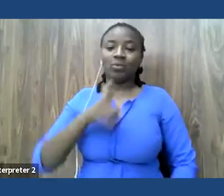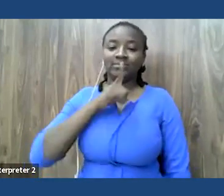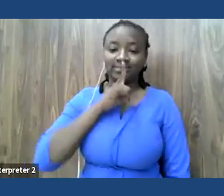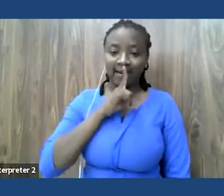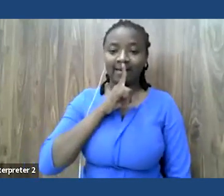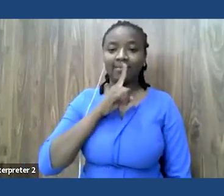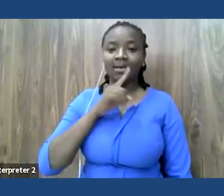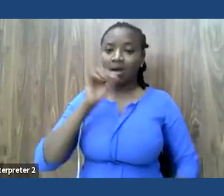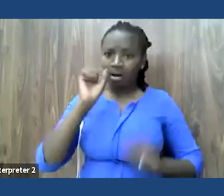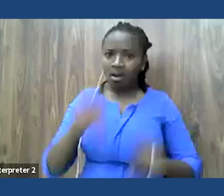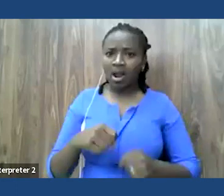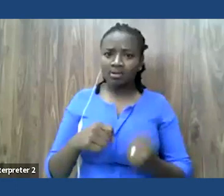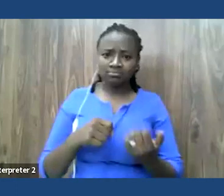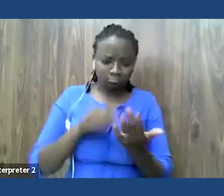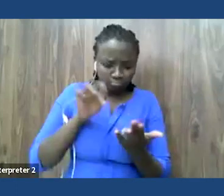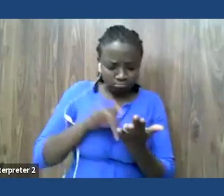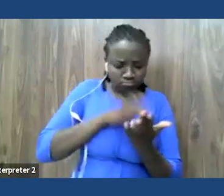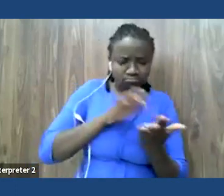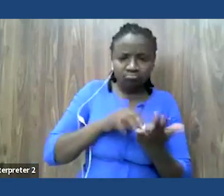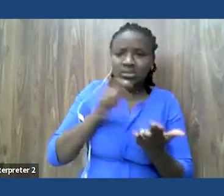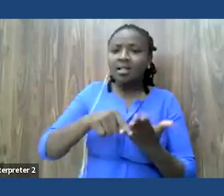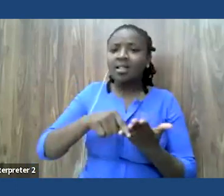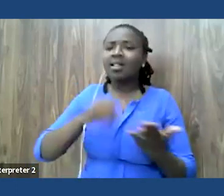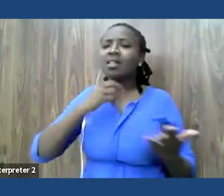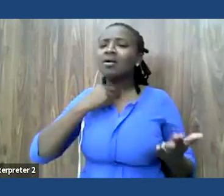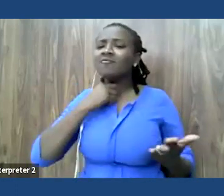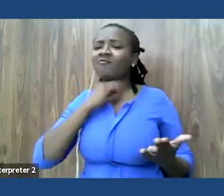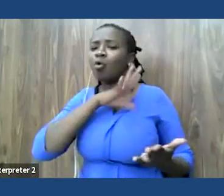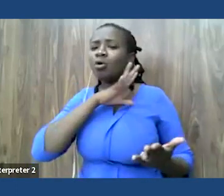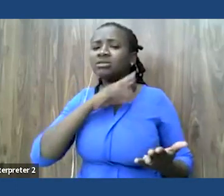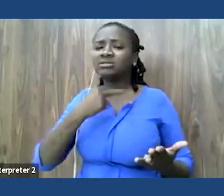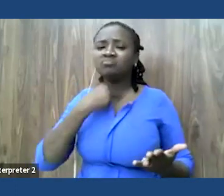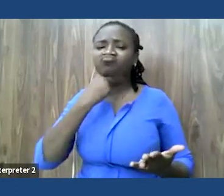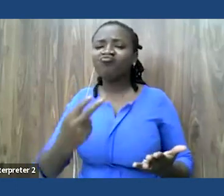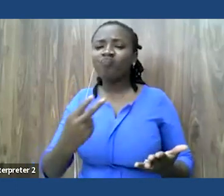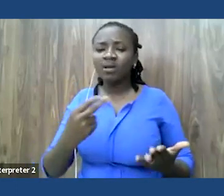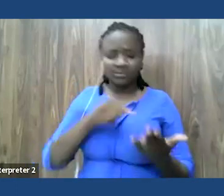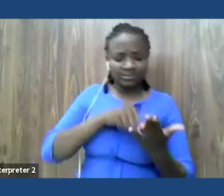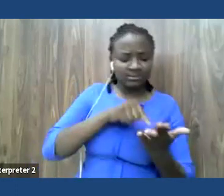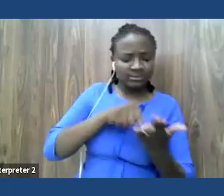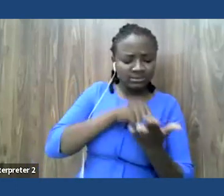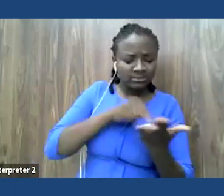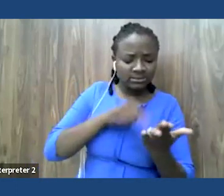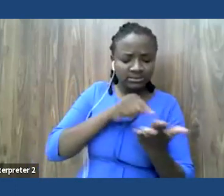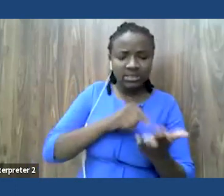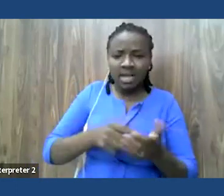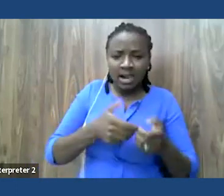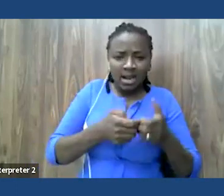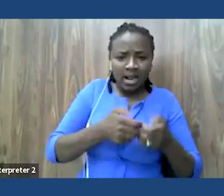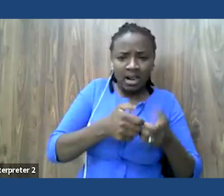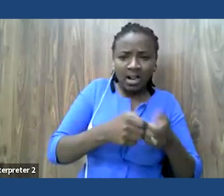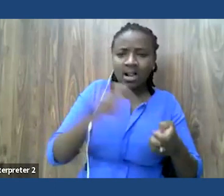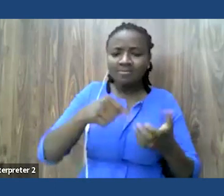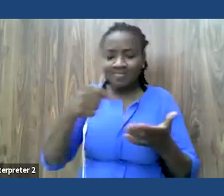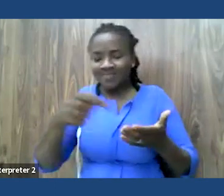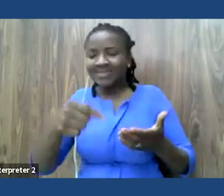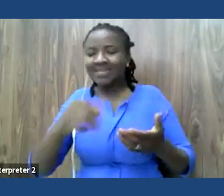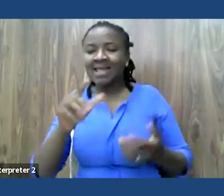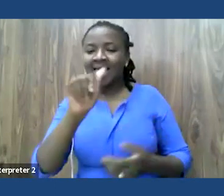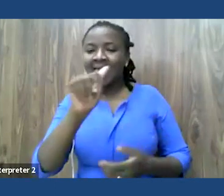assistant world due to this technology. There's so many other examples that we could give.